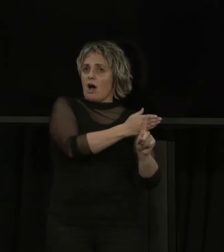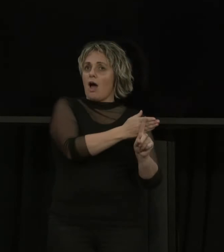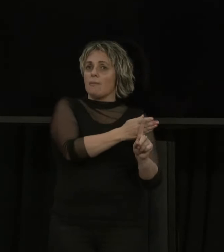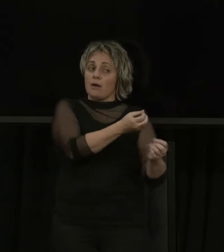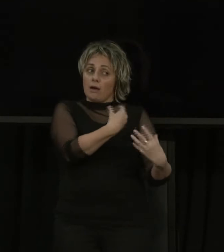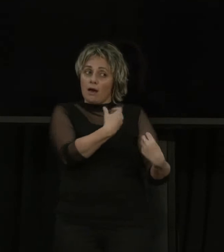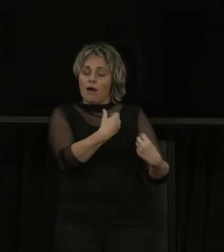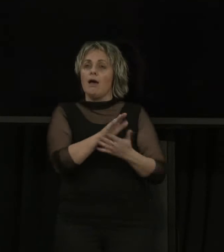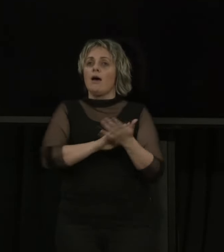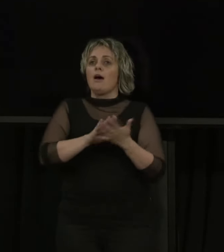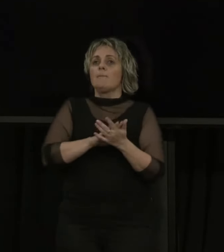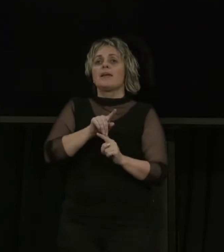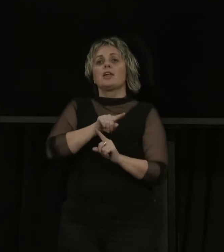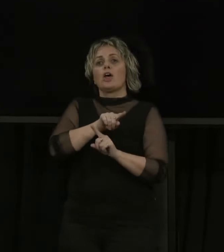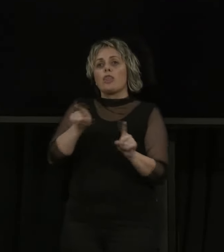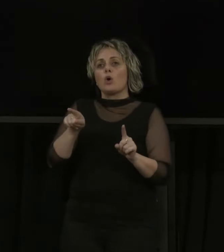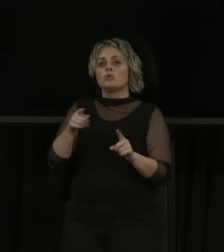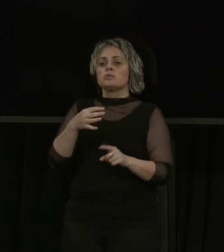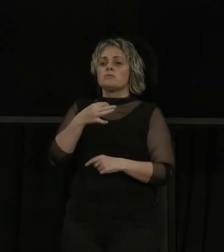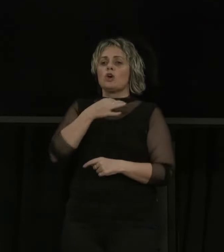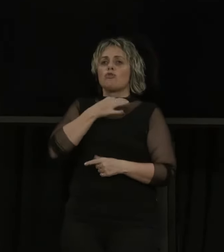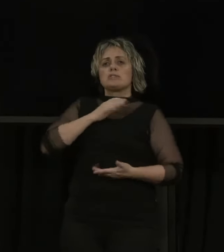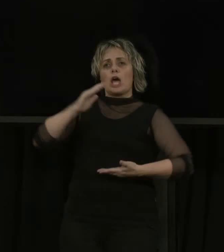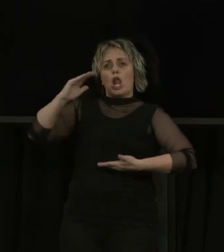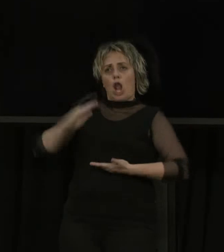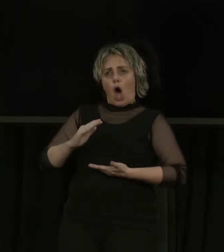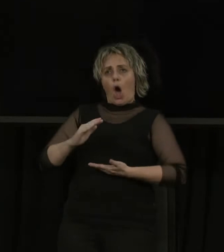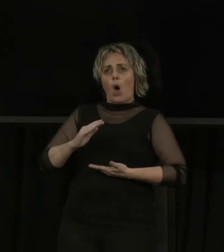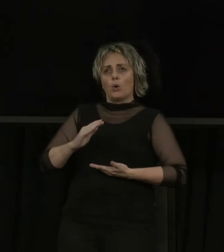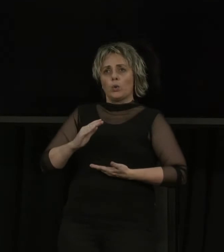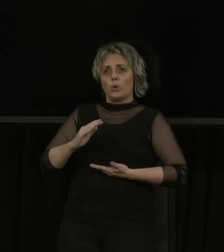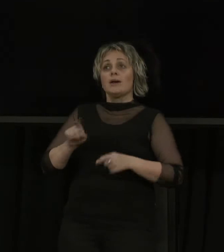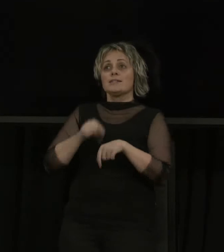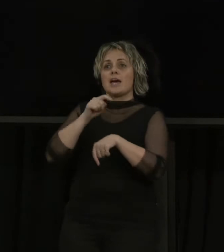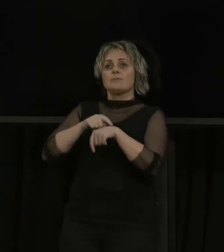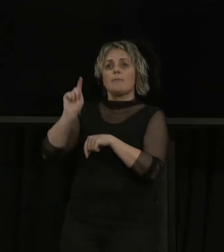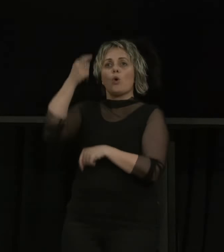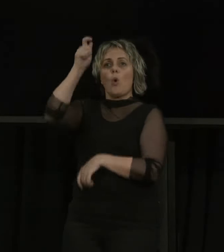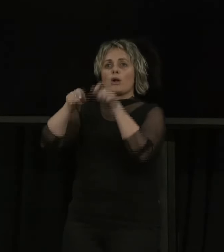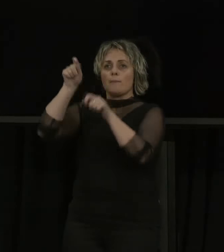public health experts, the ones we have relied on all along, to